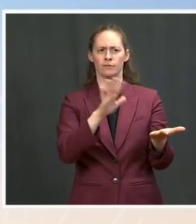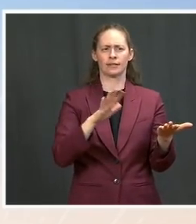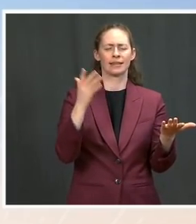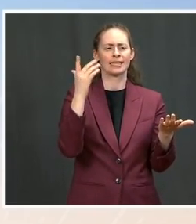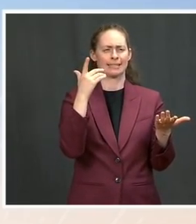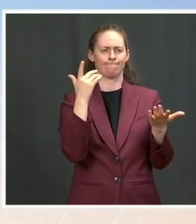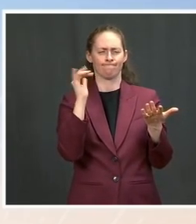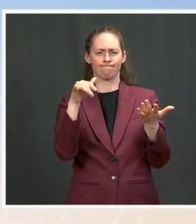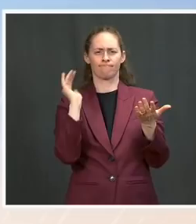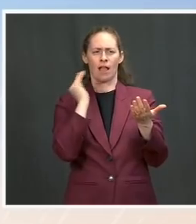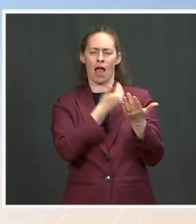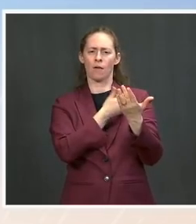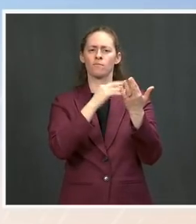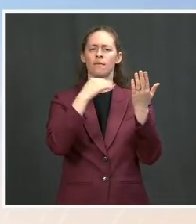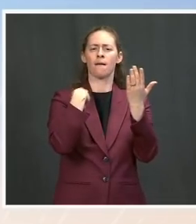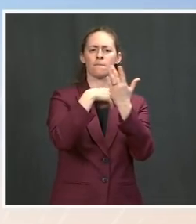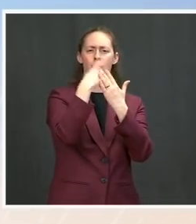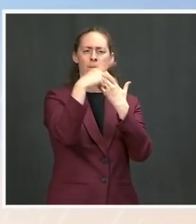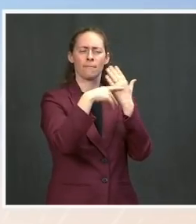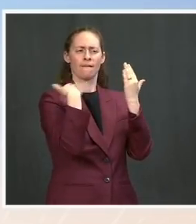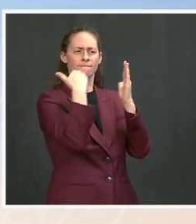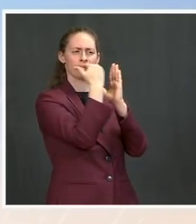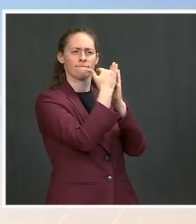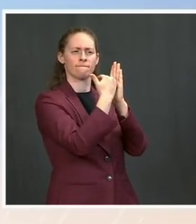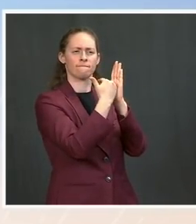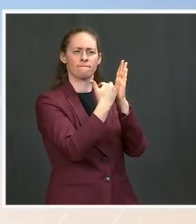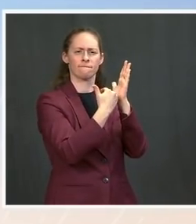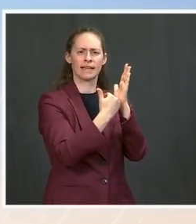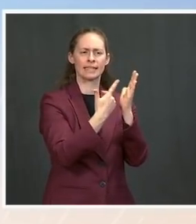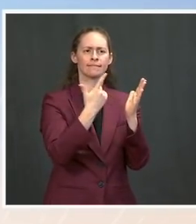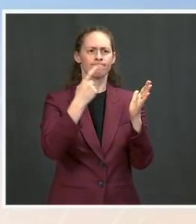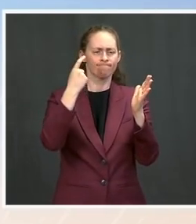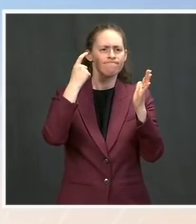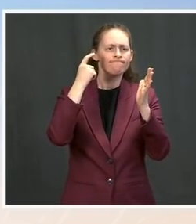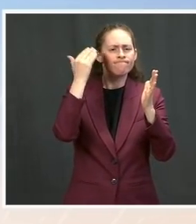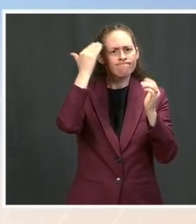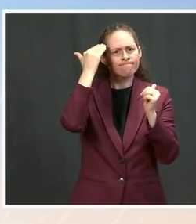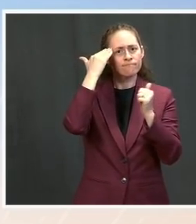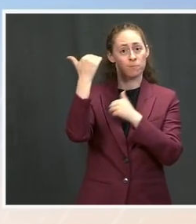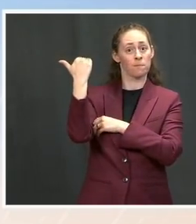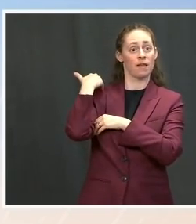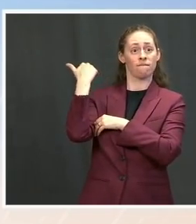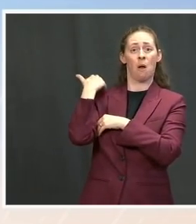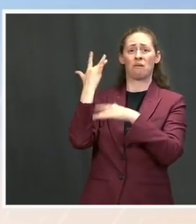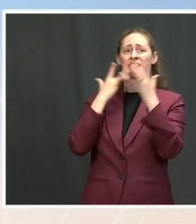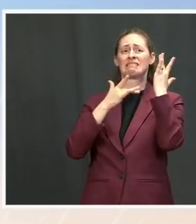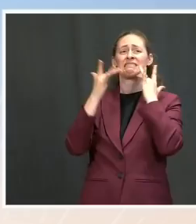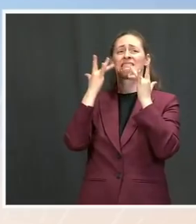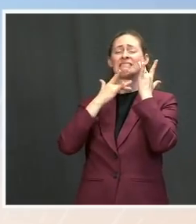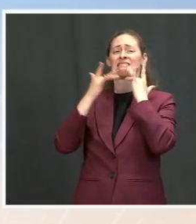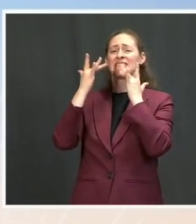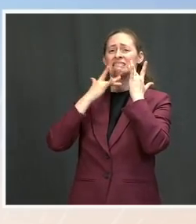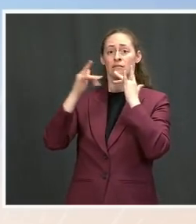when supply was more constrained. And states, for the most part, were ordering at or near their full allocation.